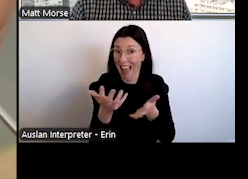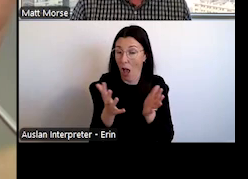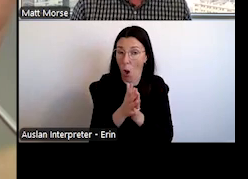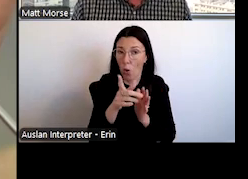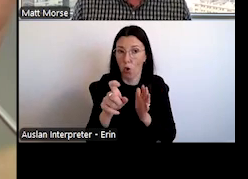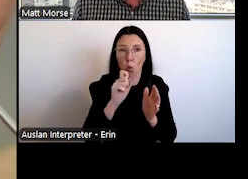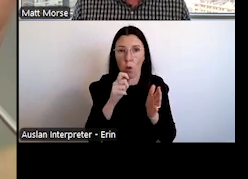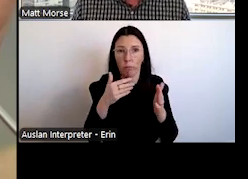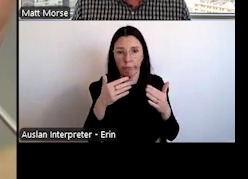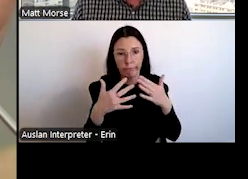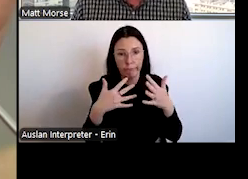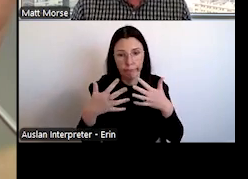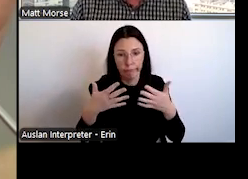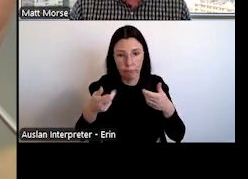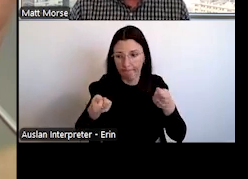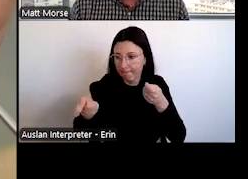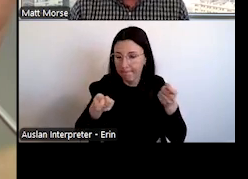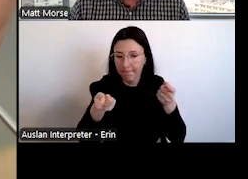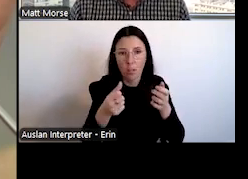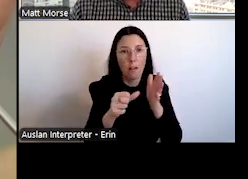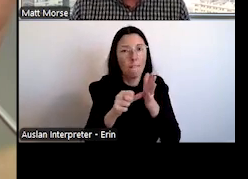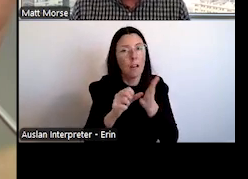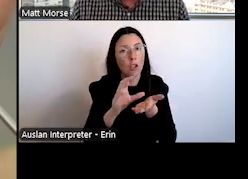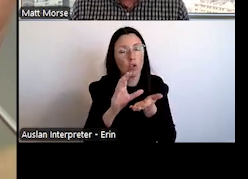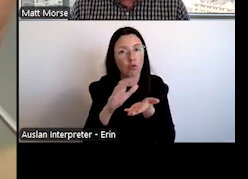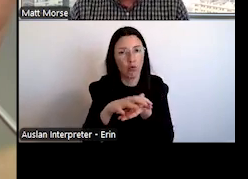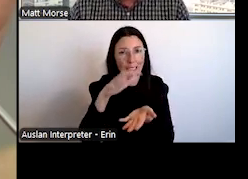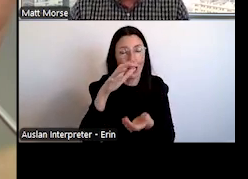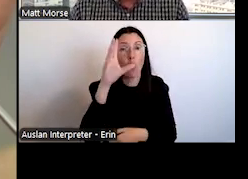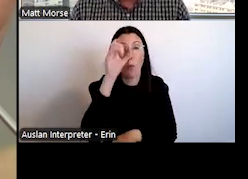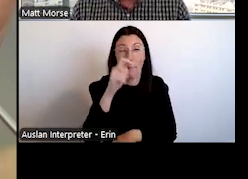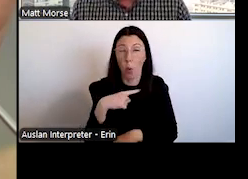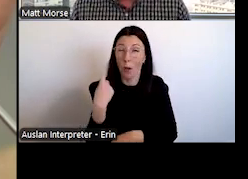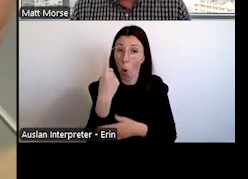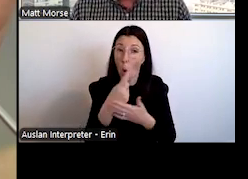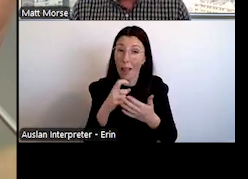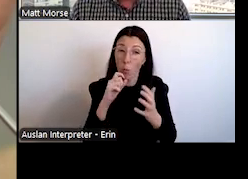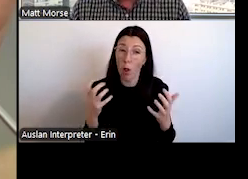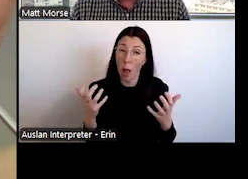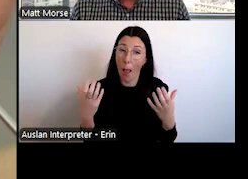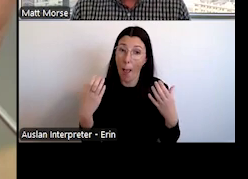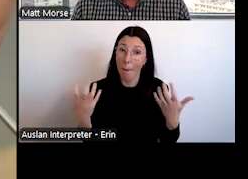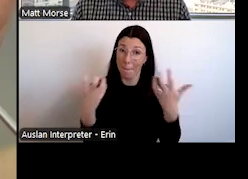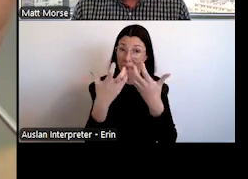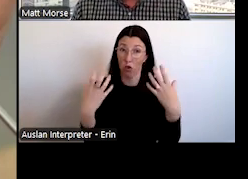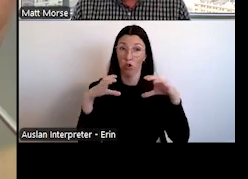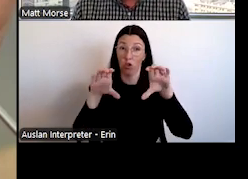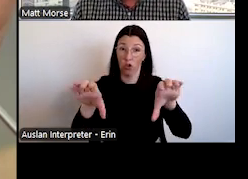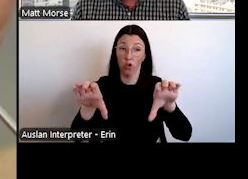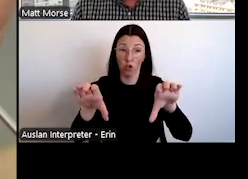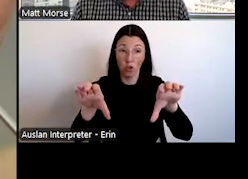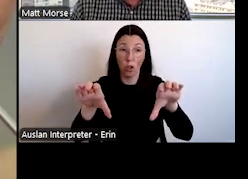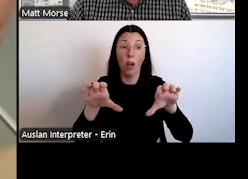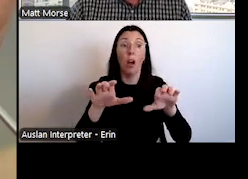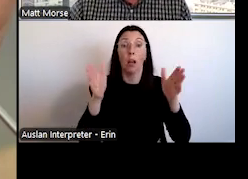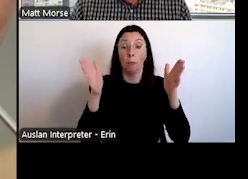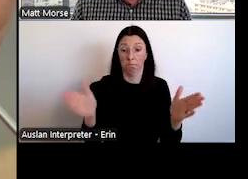you need to be mindful that we only match funds raised between 7 October and 31 May 2026.